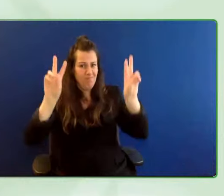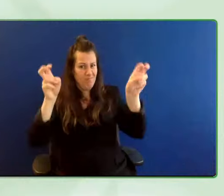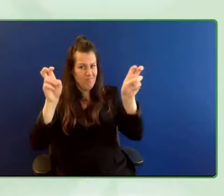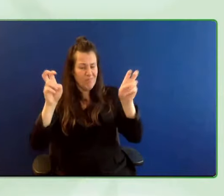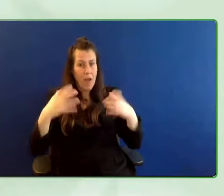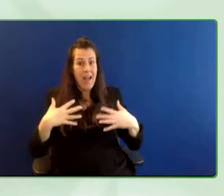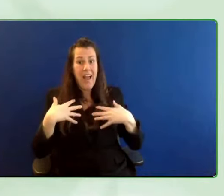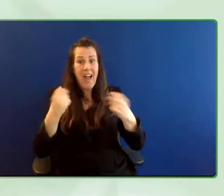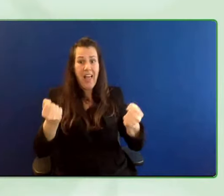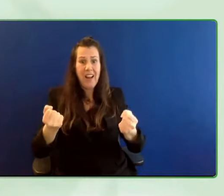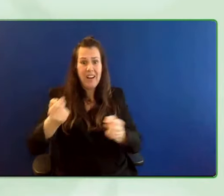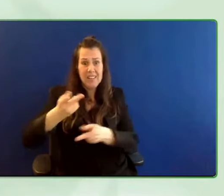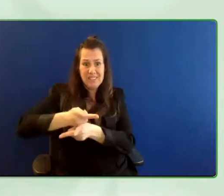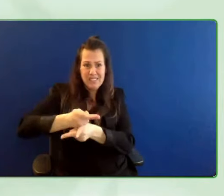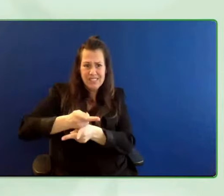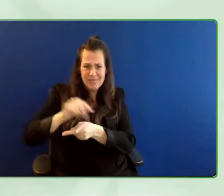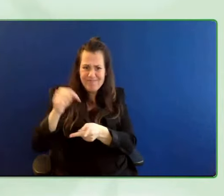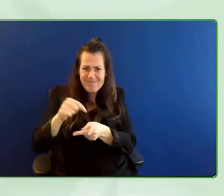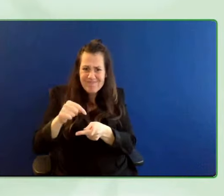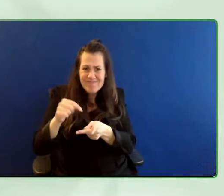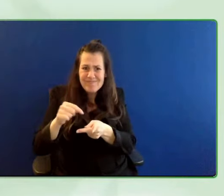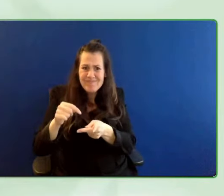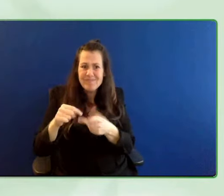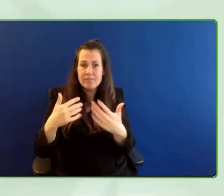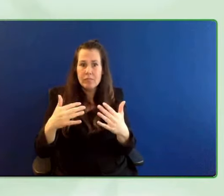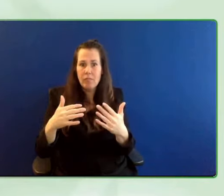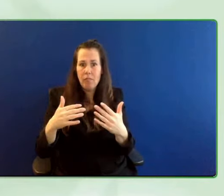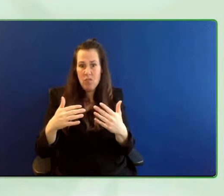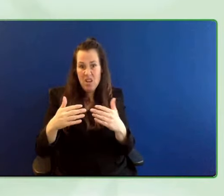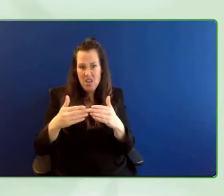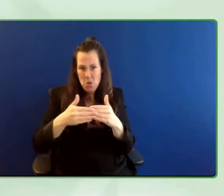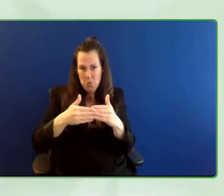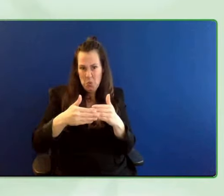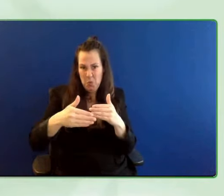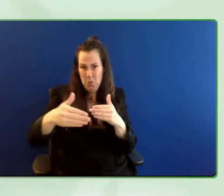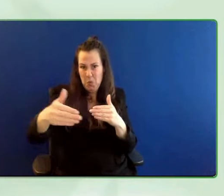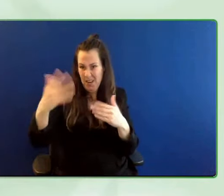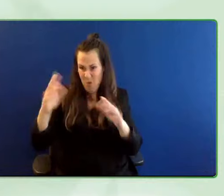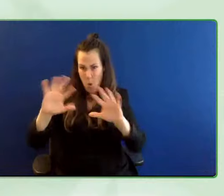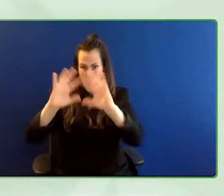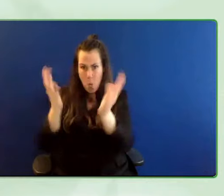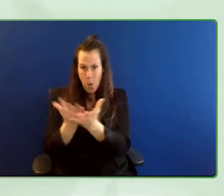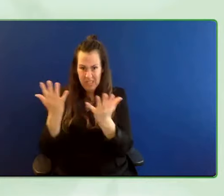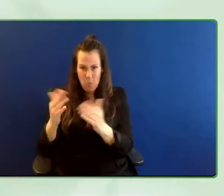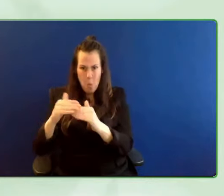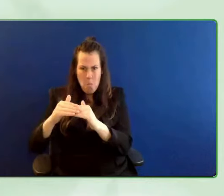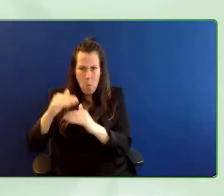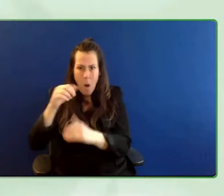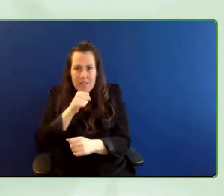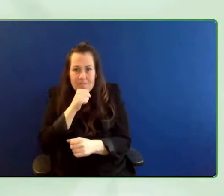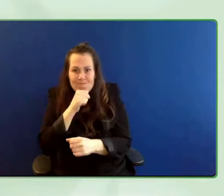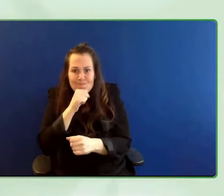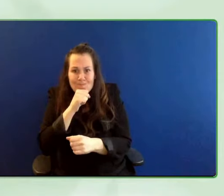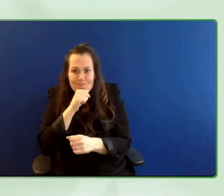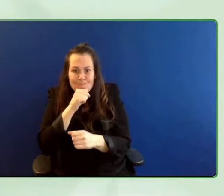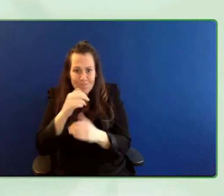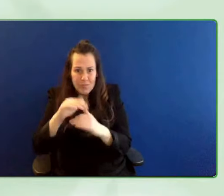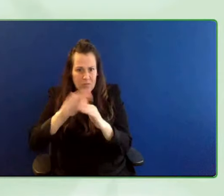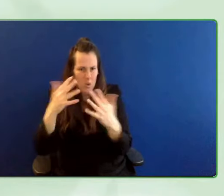What sort of advancements are we seeing for carers, and what more is needed to ensure